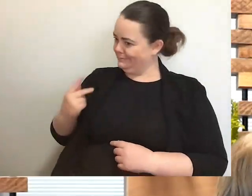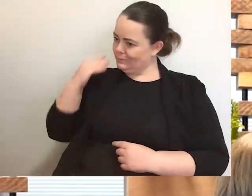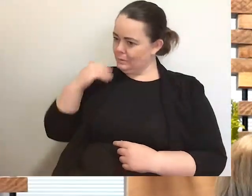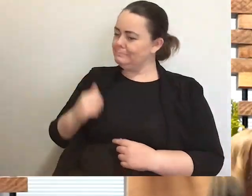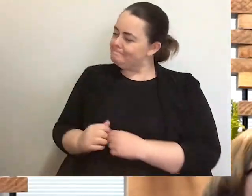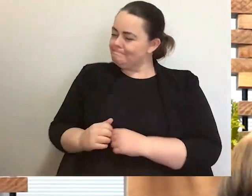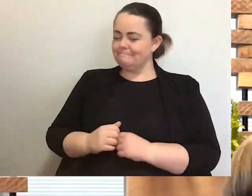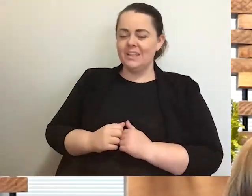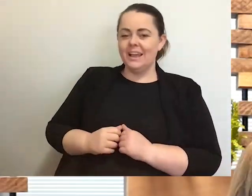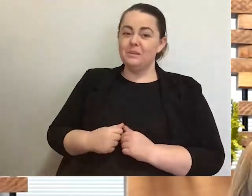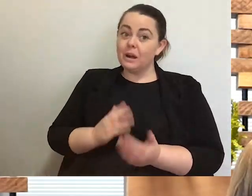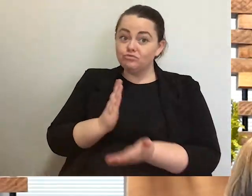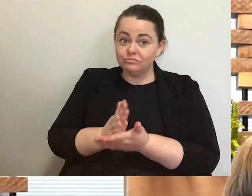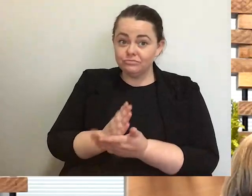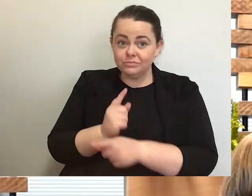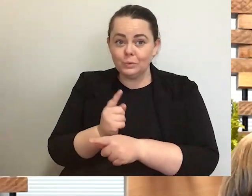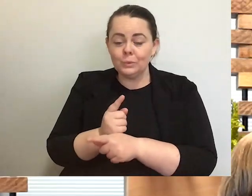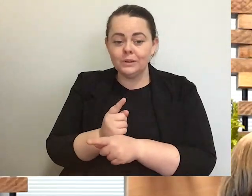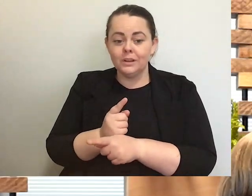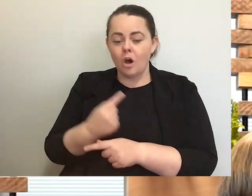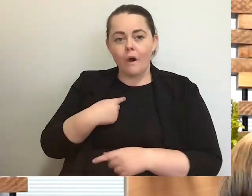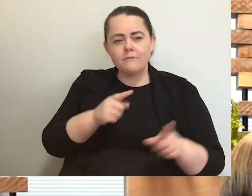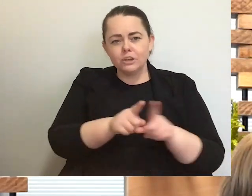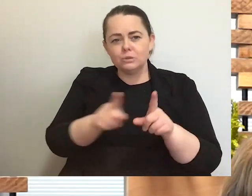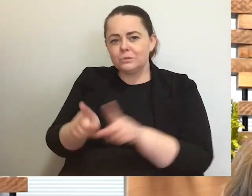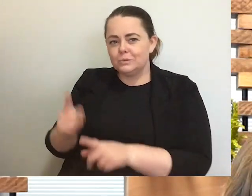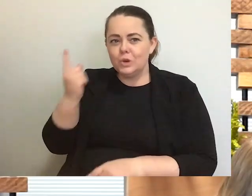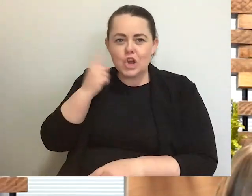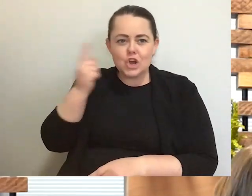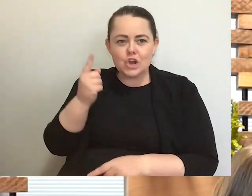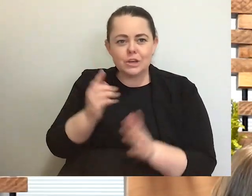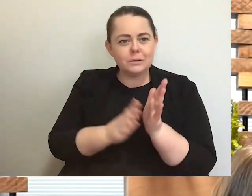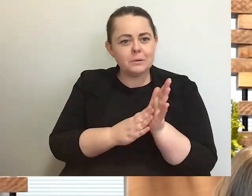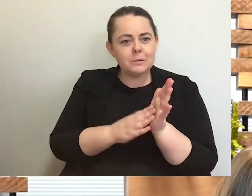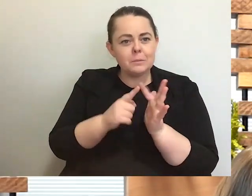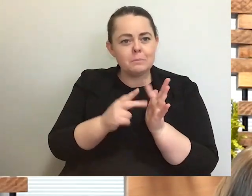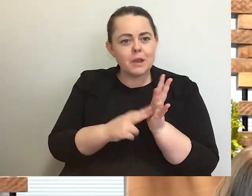But seriously, I've also heard that menopause can cause depression. Is that true?